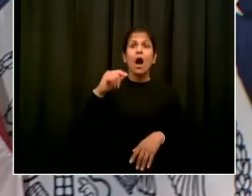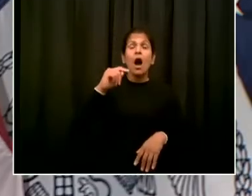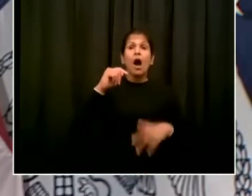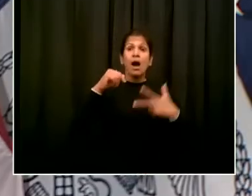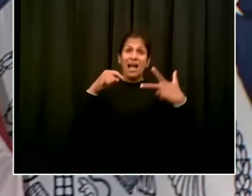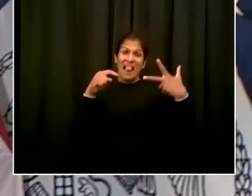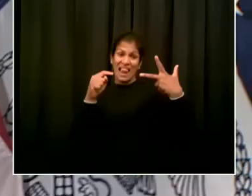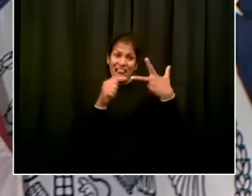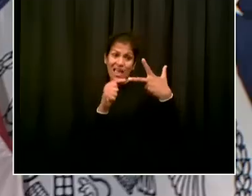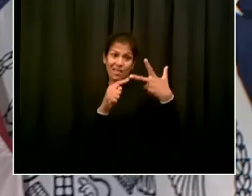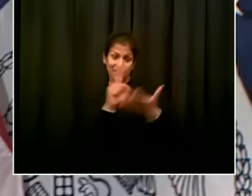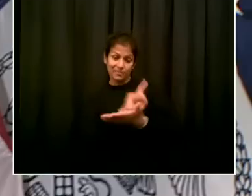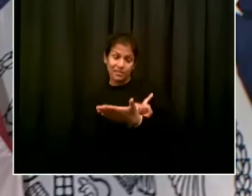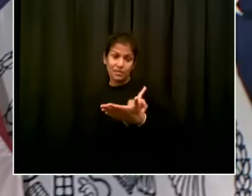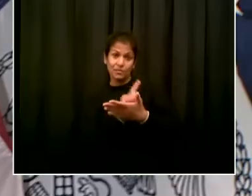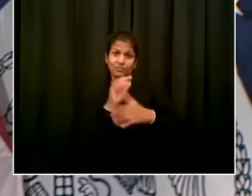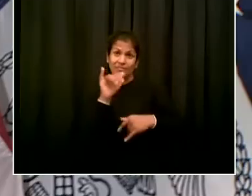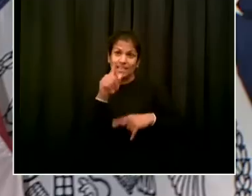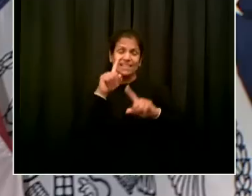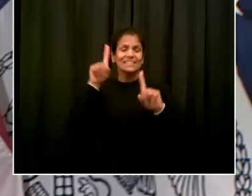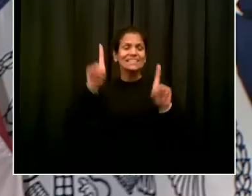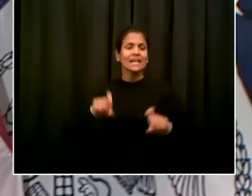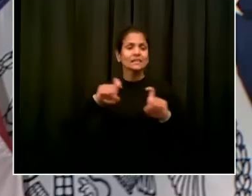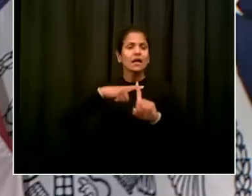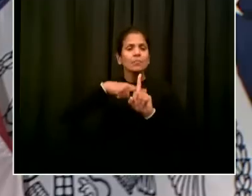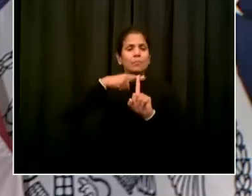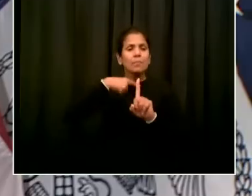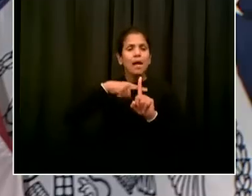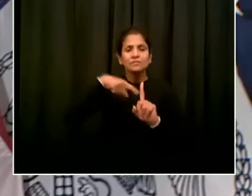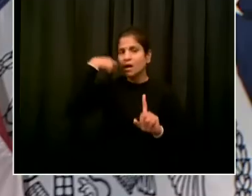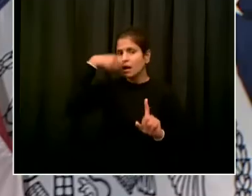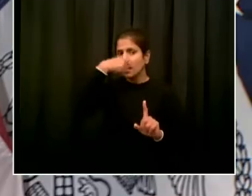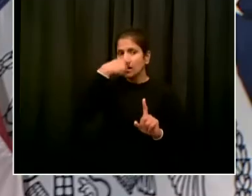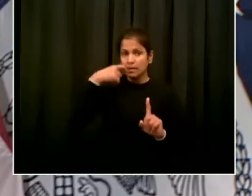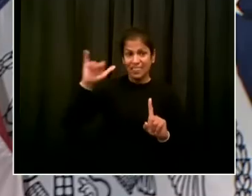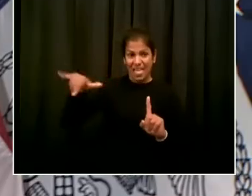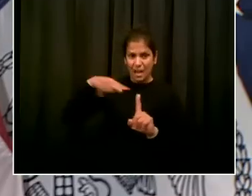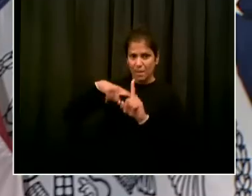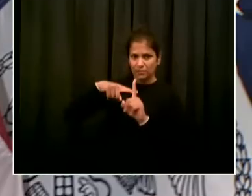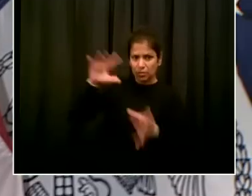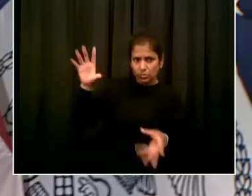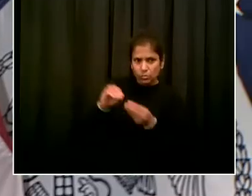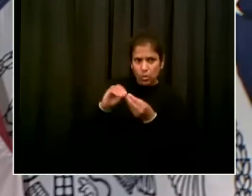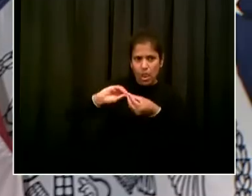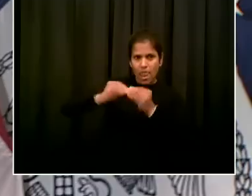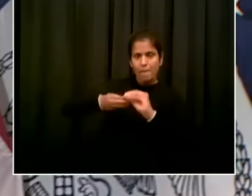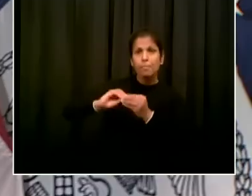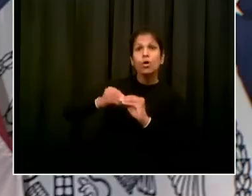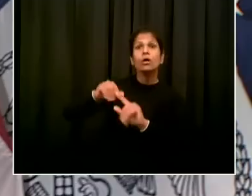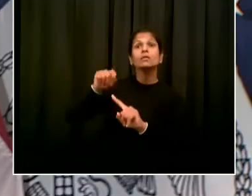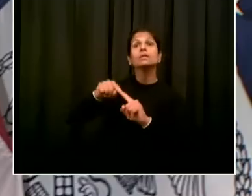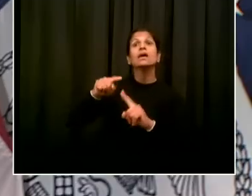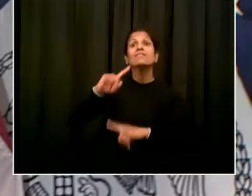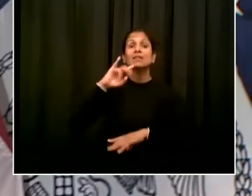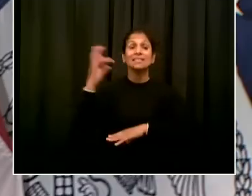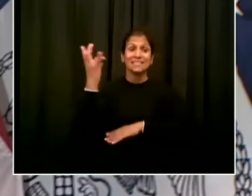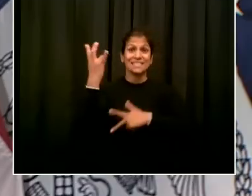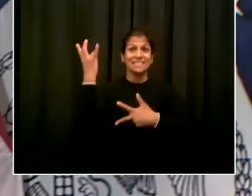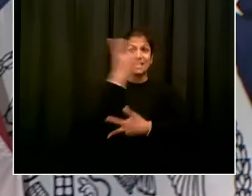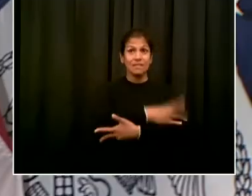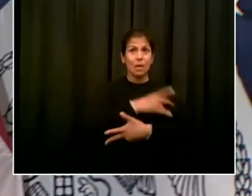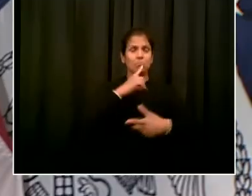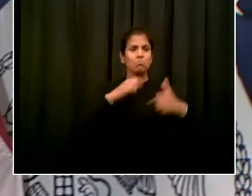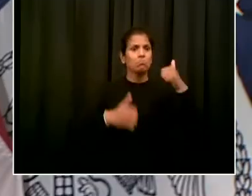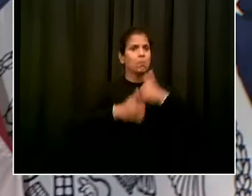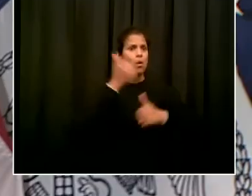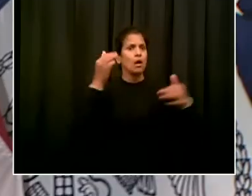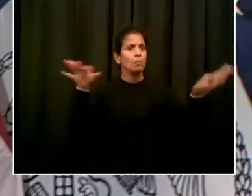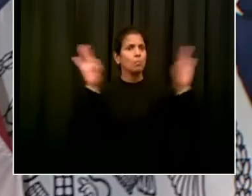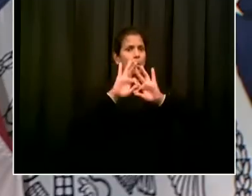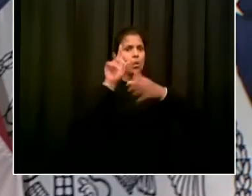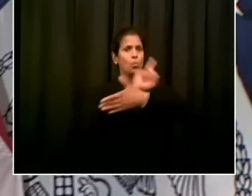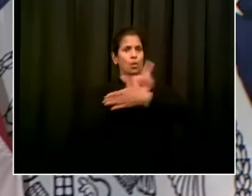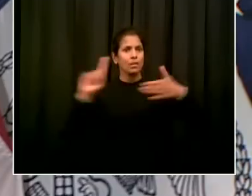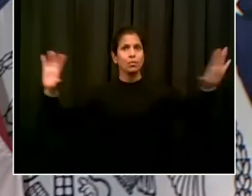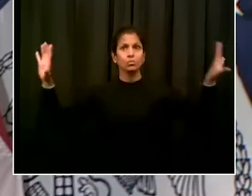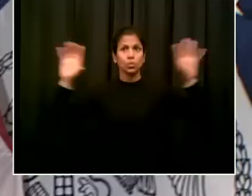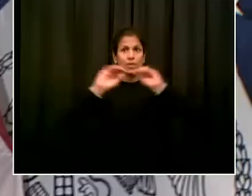KEEPING A CLOSE EYE ON THAT.